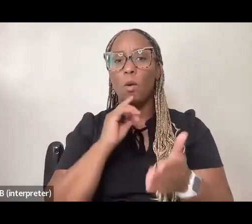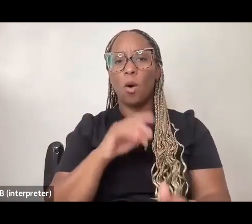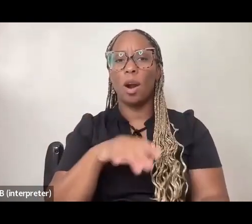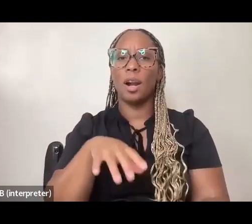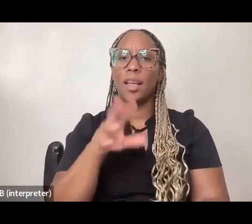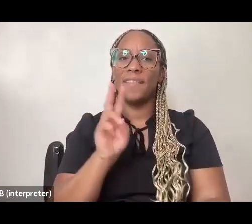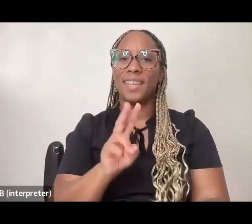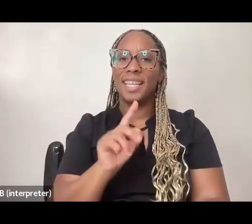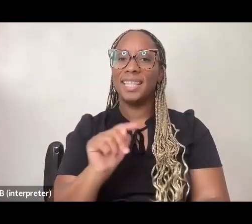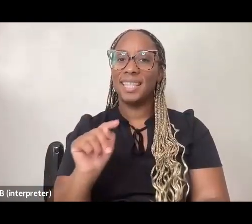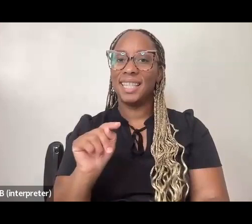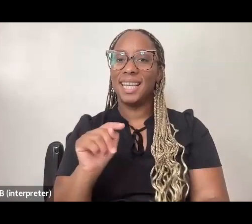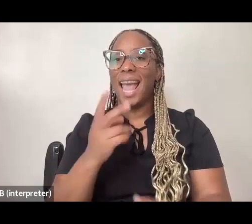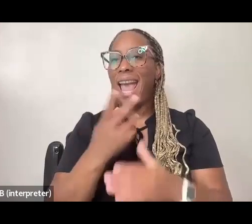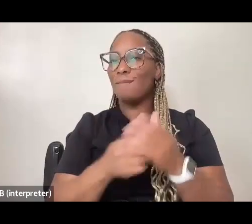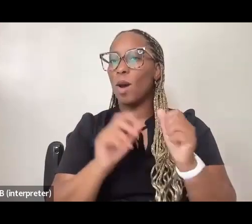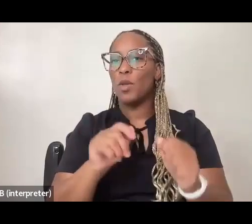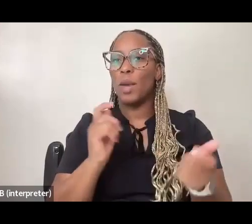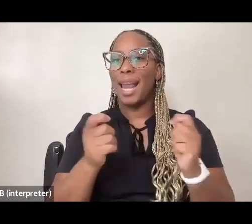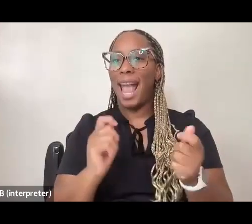Both of which you can edit for accuracy before you share it